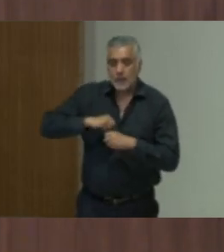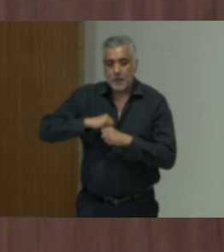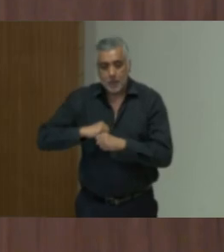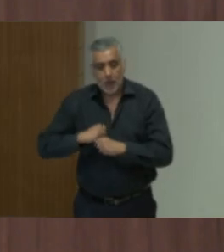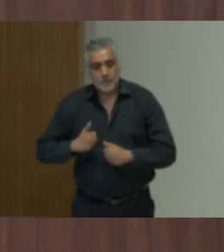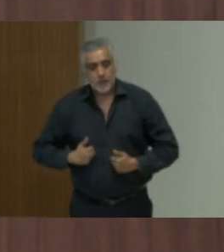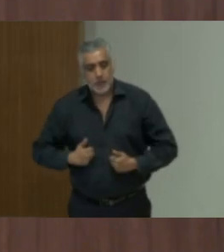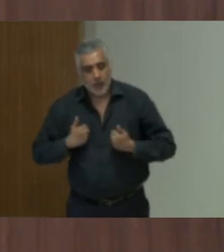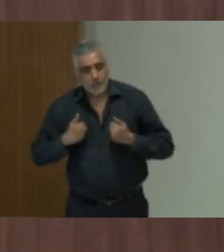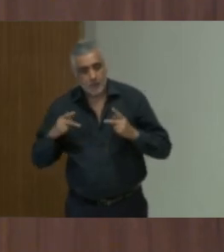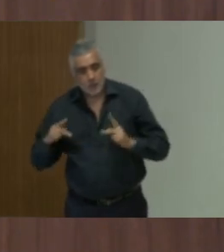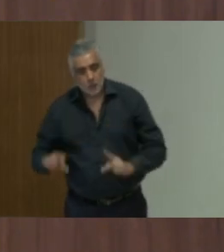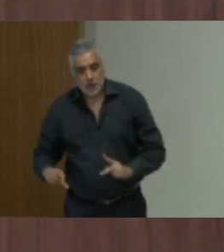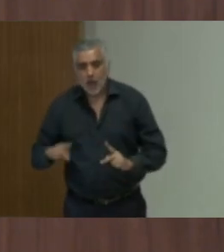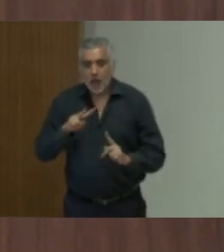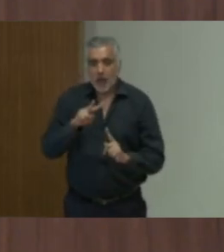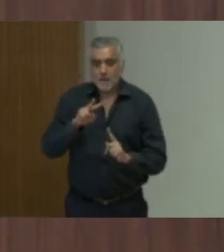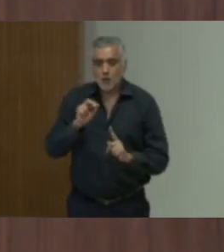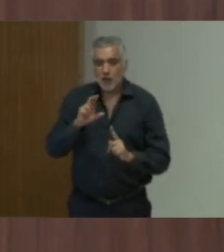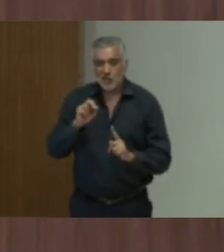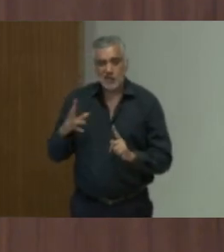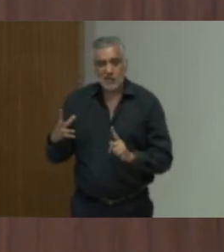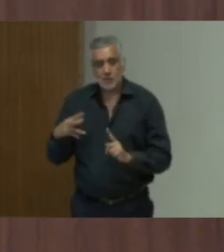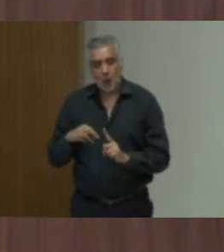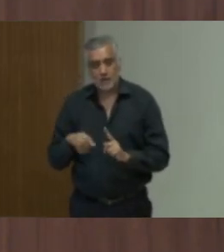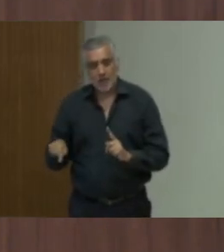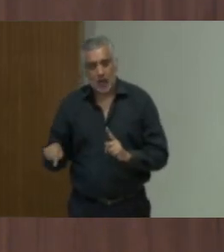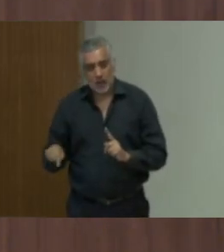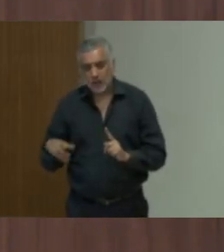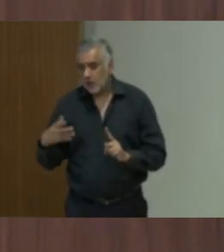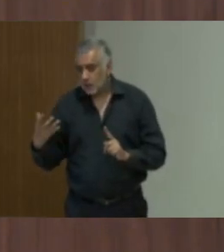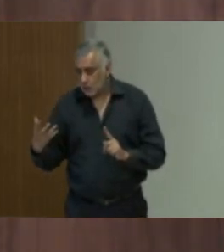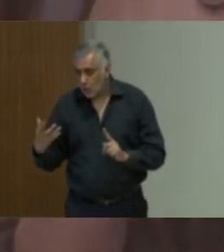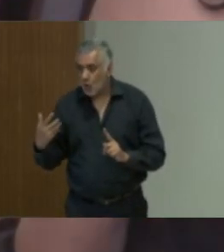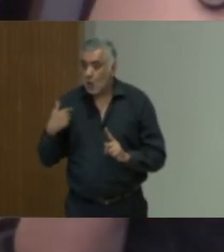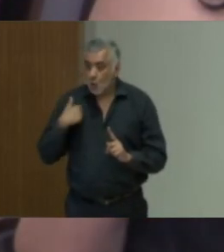And that vocation is part of that. And so therefore there's been a deliberate